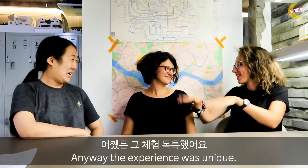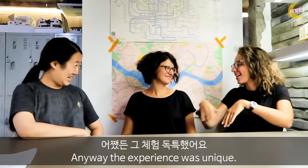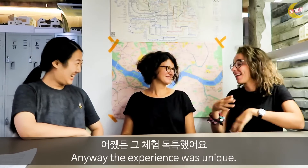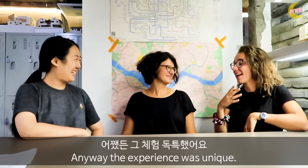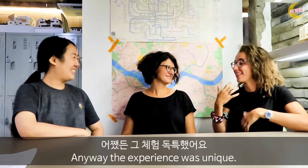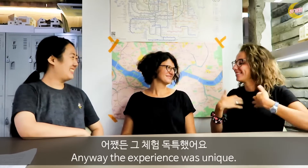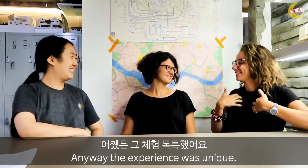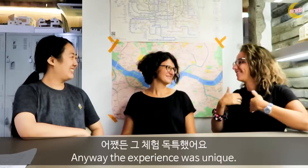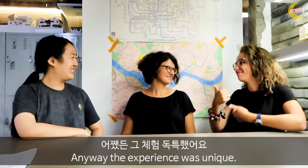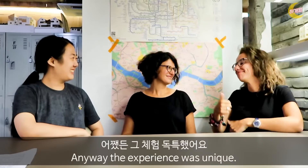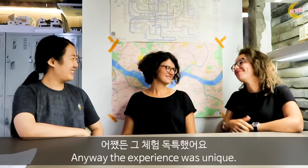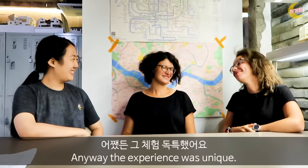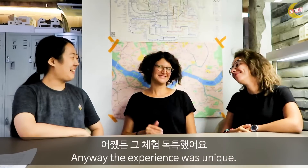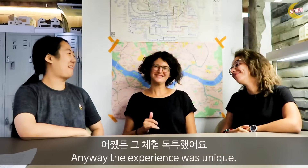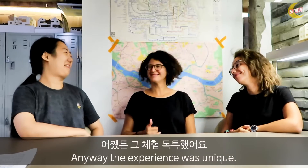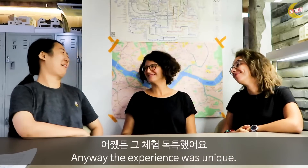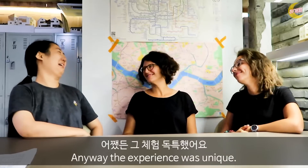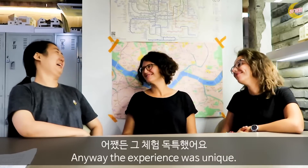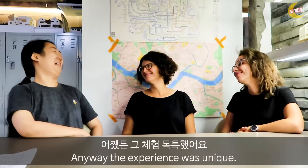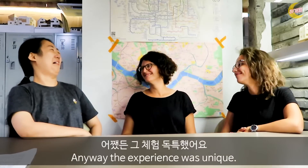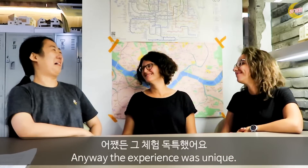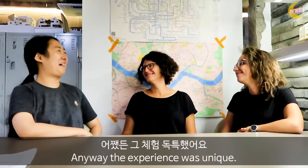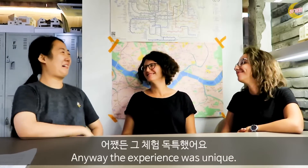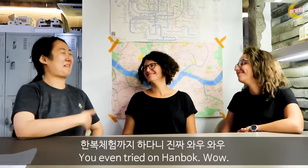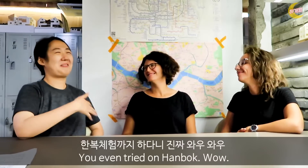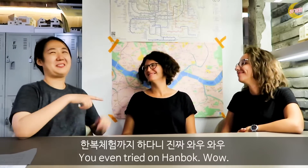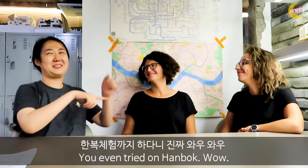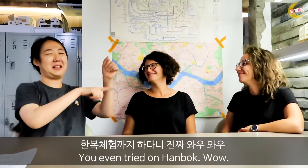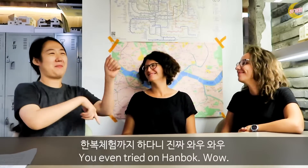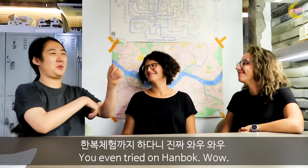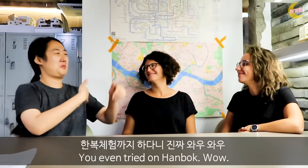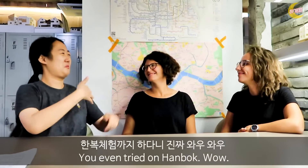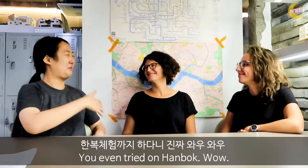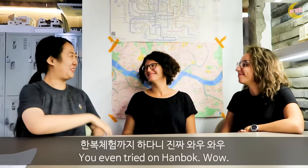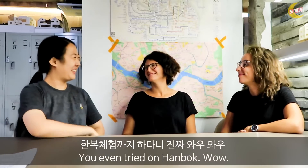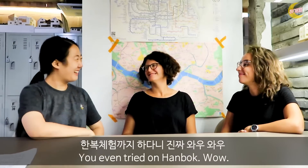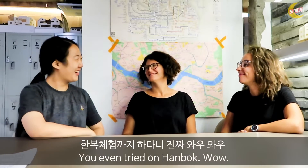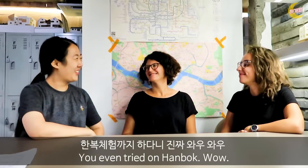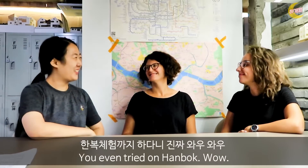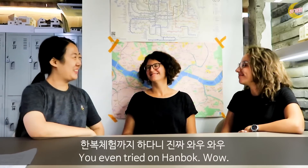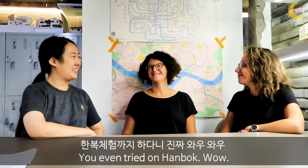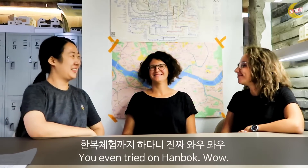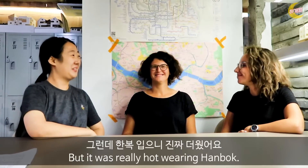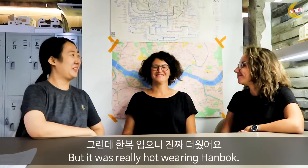Anyway the experience was unique. You even tried on Hanbok. Wow